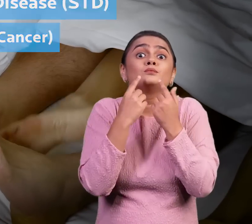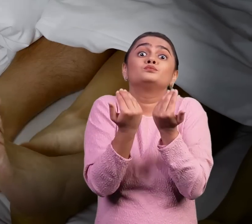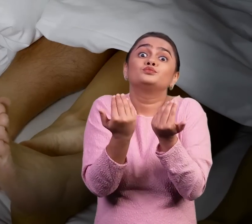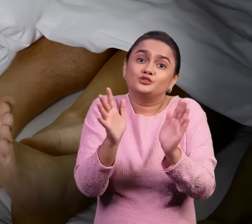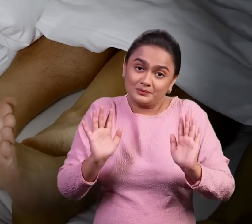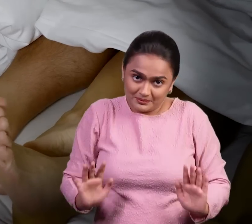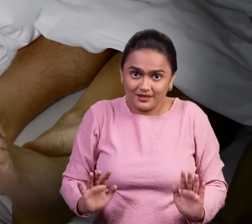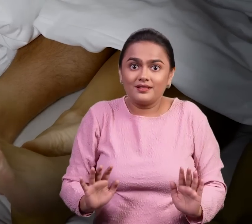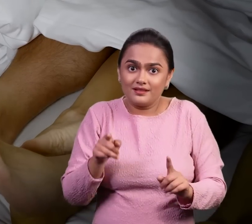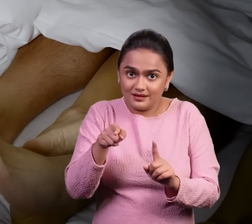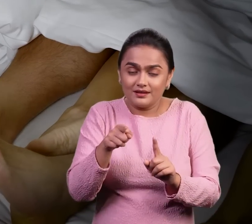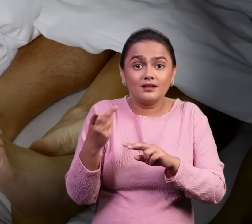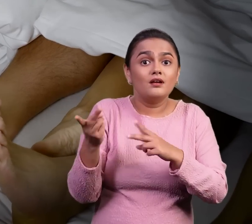that may be transmitted.